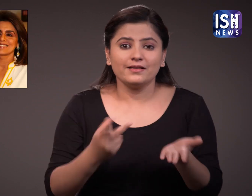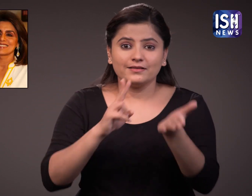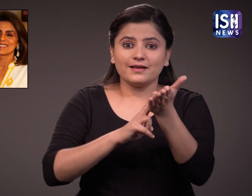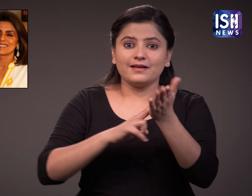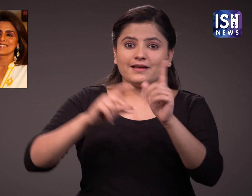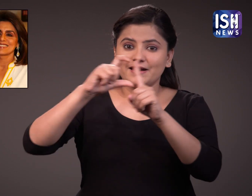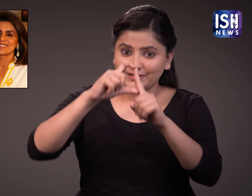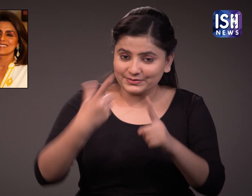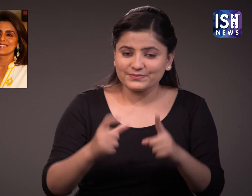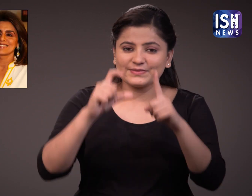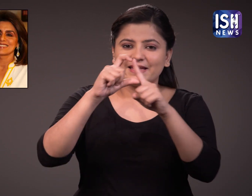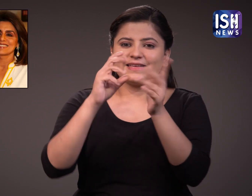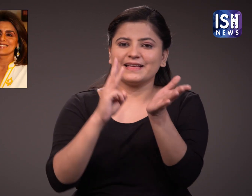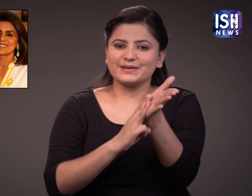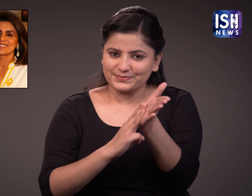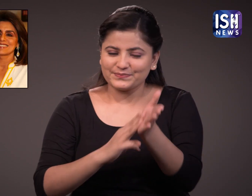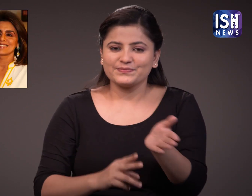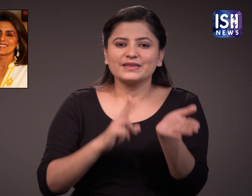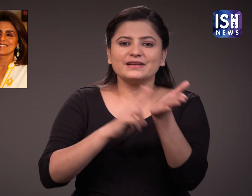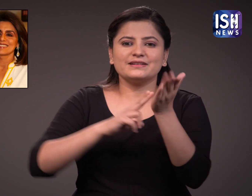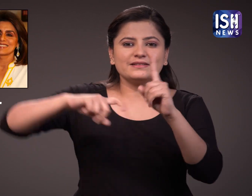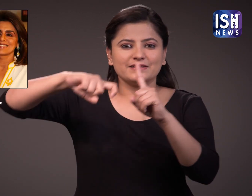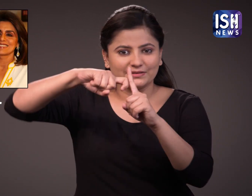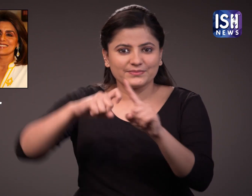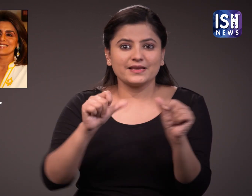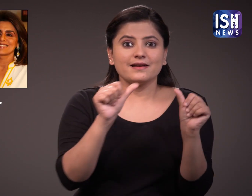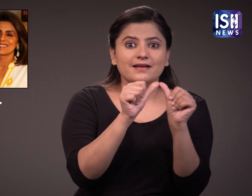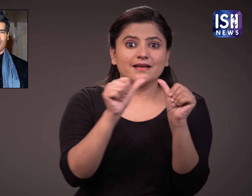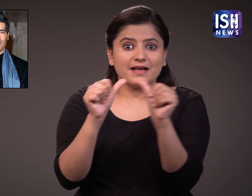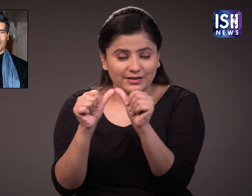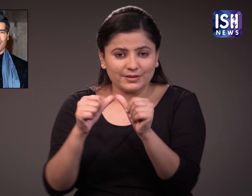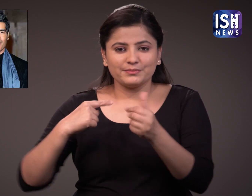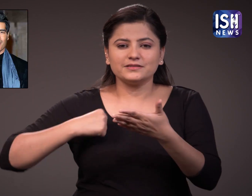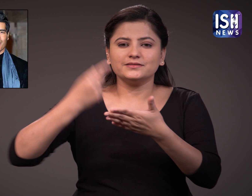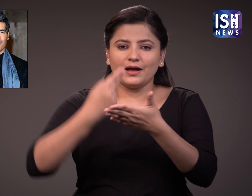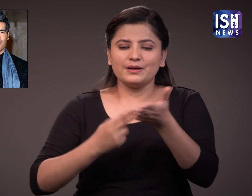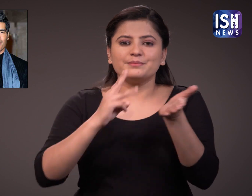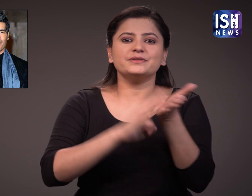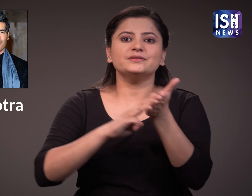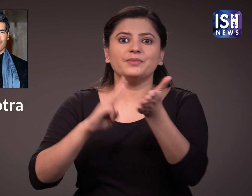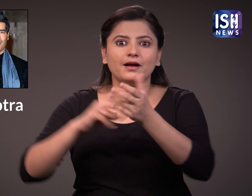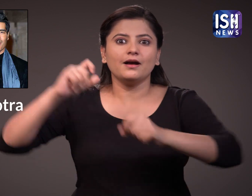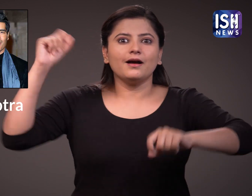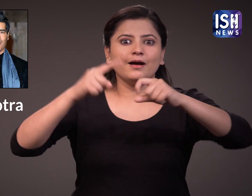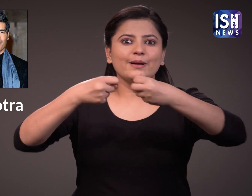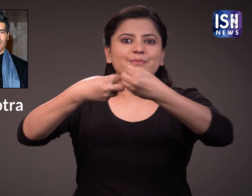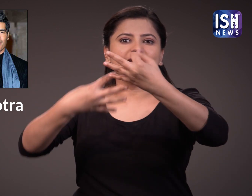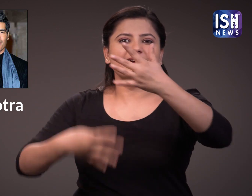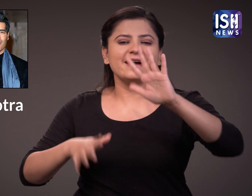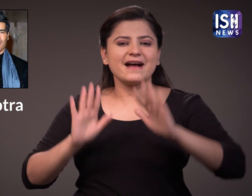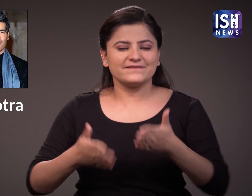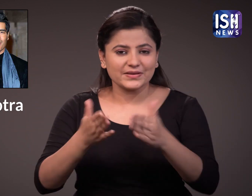Neha Dhupia, Dia Mirza, Neetu Kapoor, Amrita Arora, fashion designer Manish Malhotra, etc.